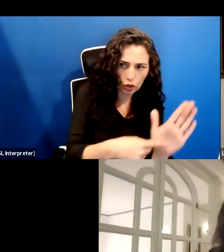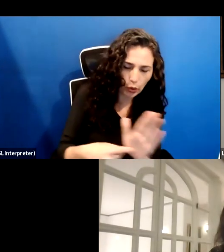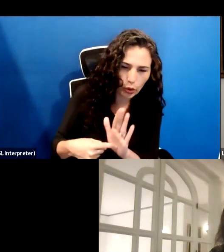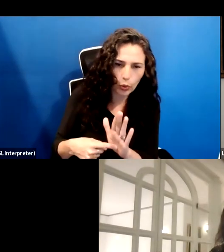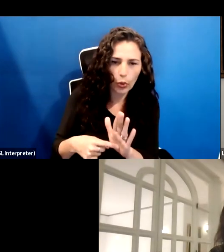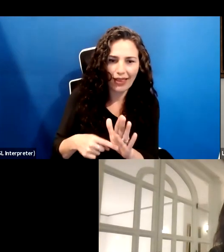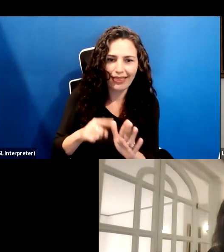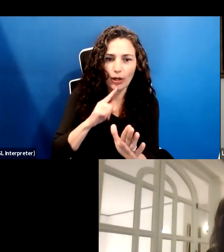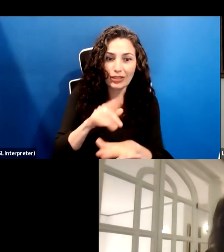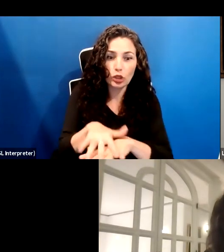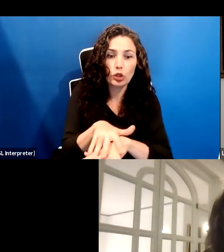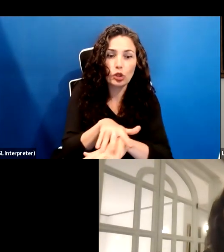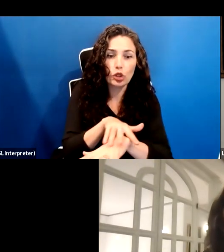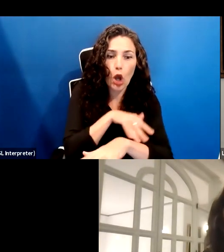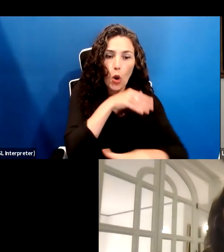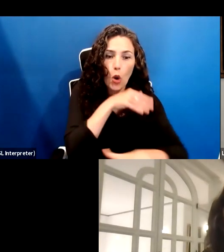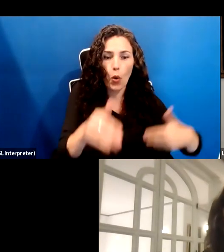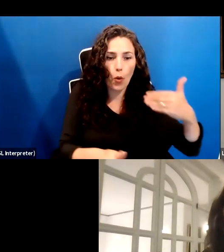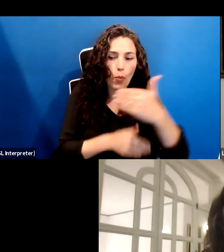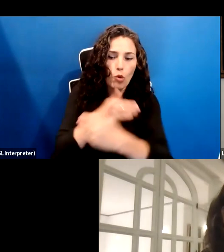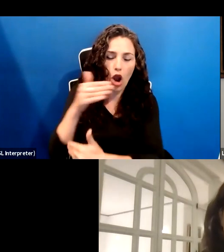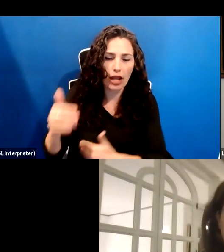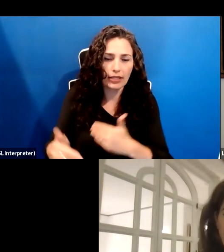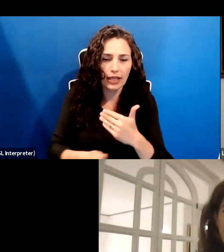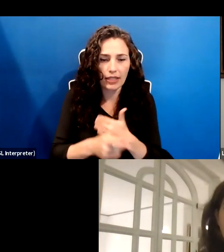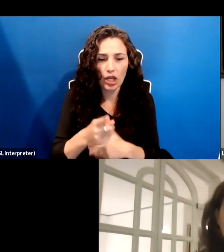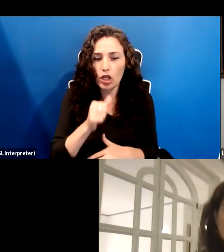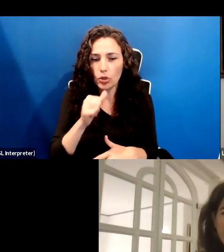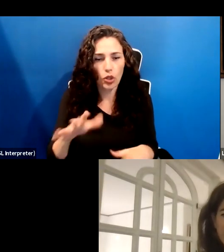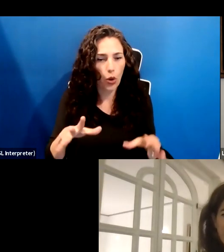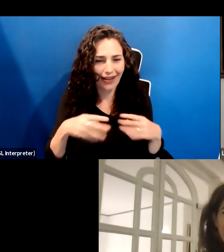And you don't actually accept a conversation like that